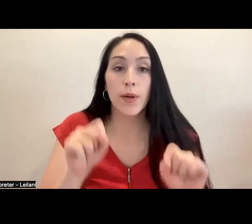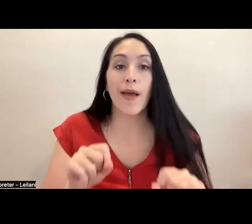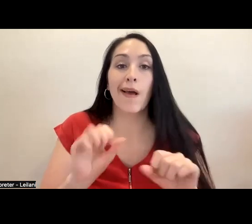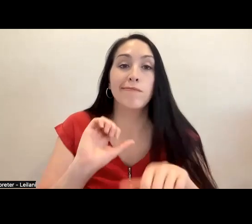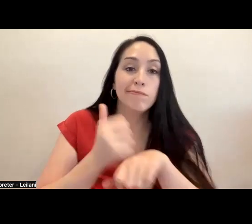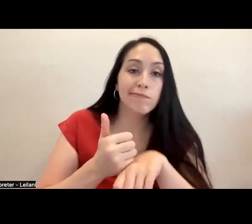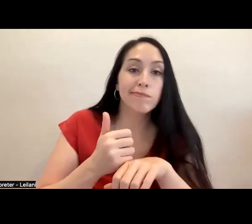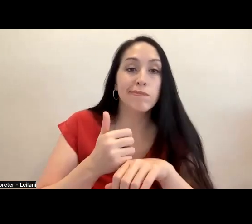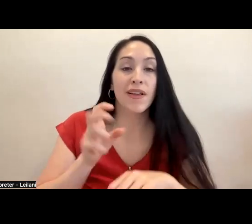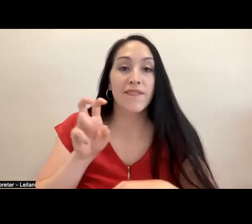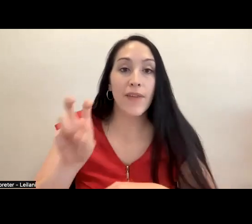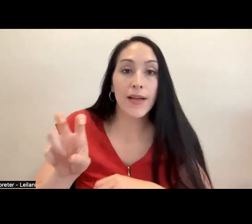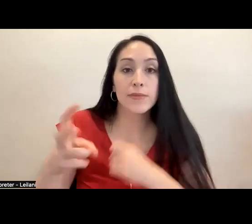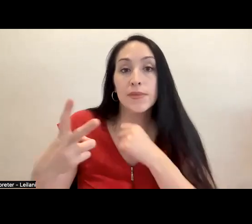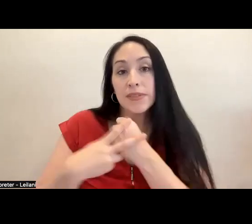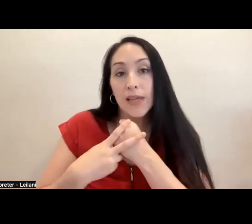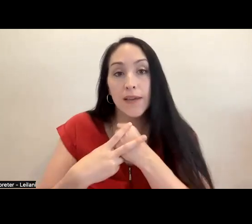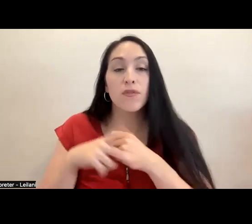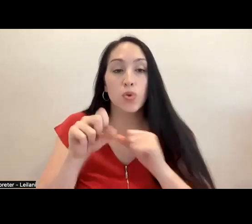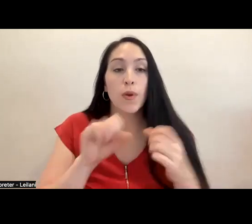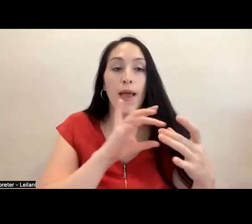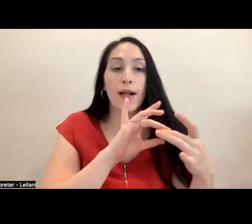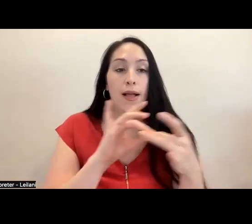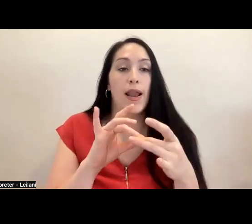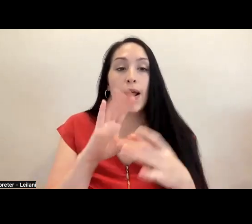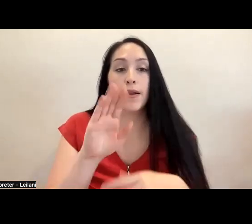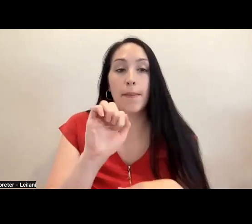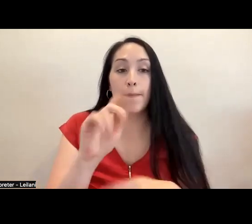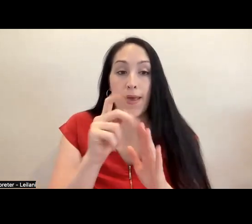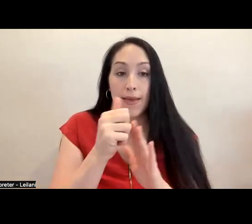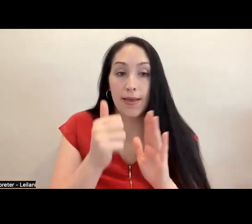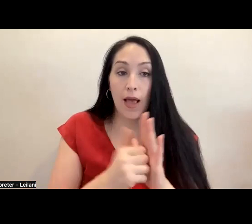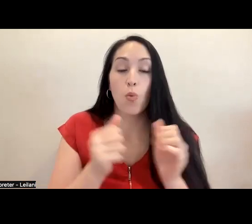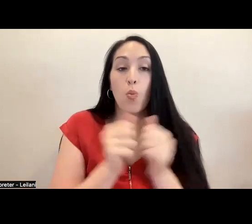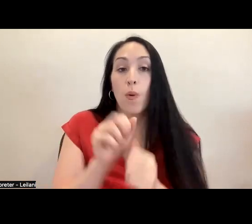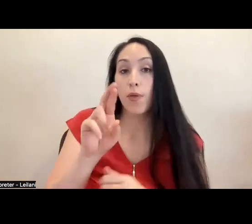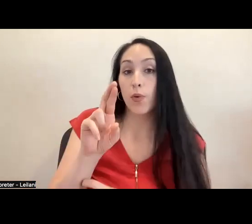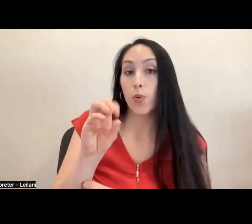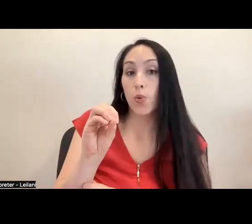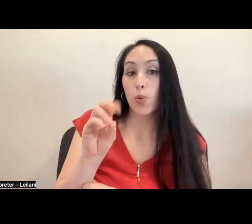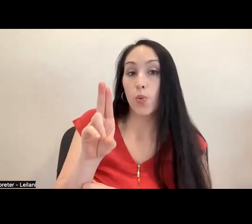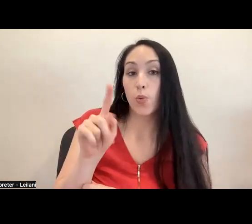or invest you connect the connected bank account. 11:54:34 So routing or bank account number.